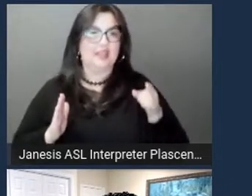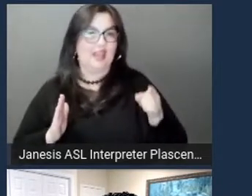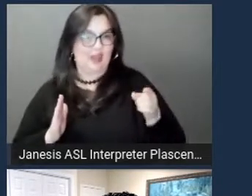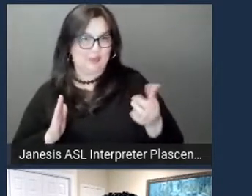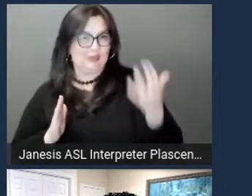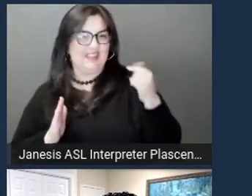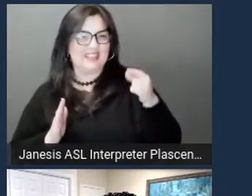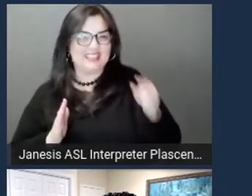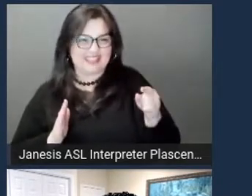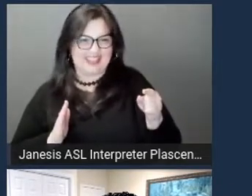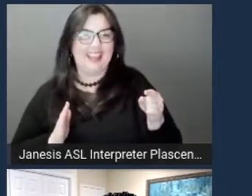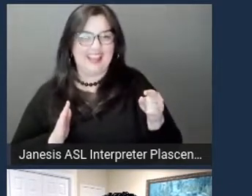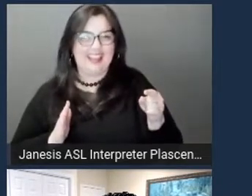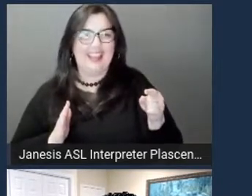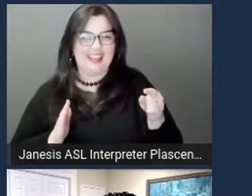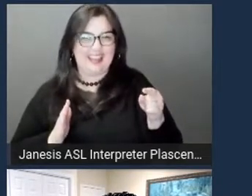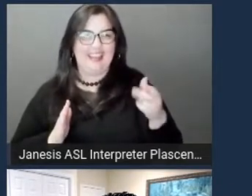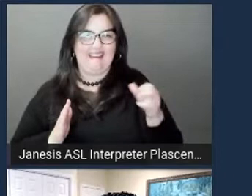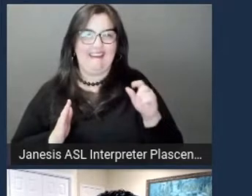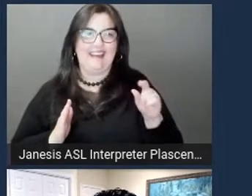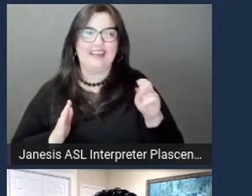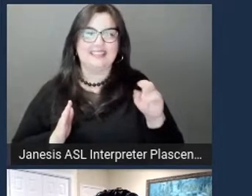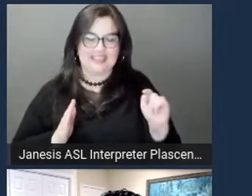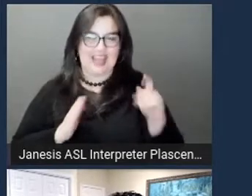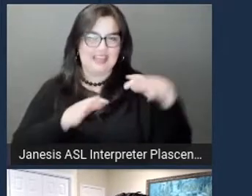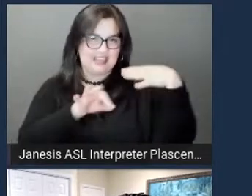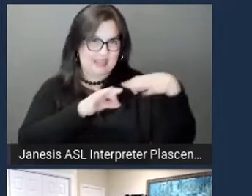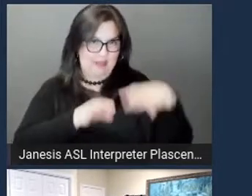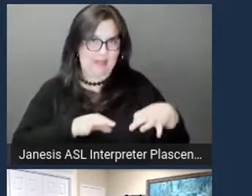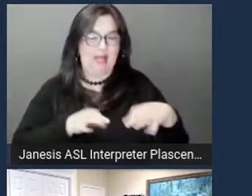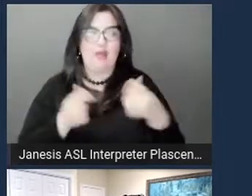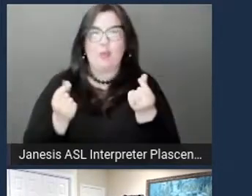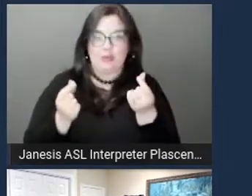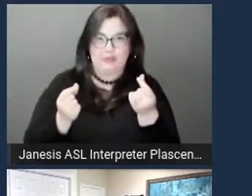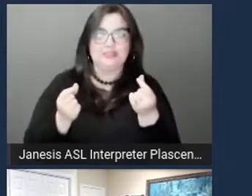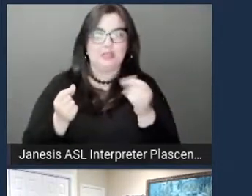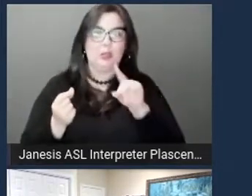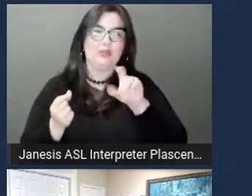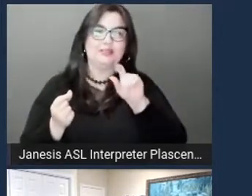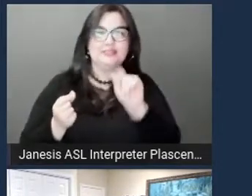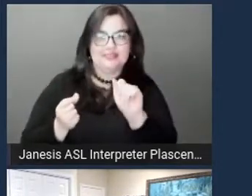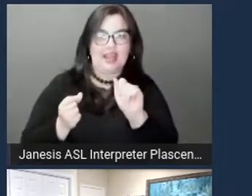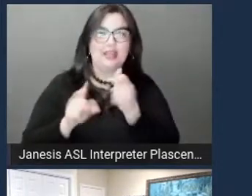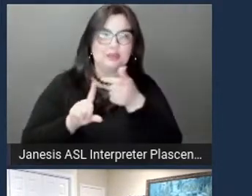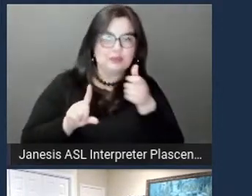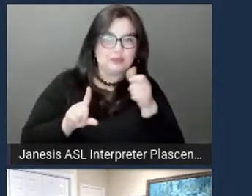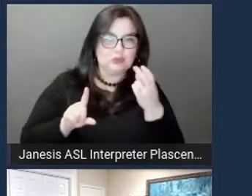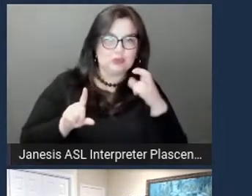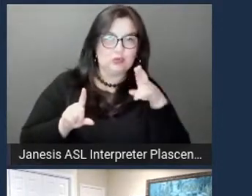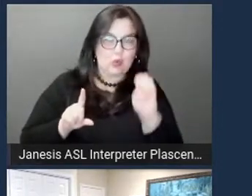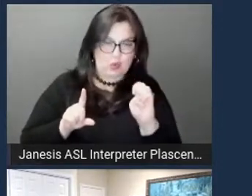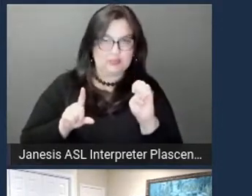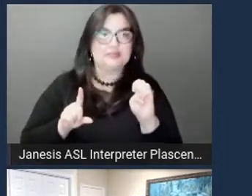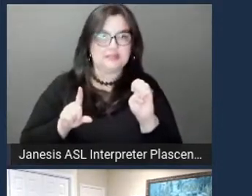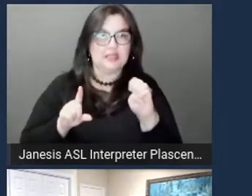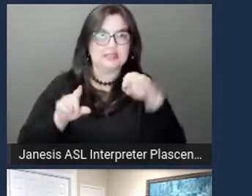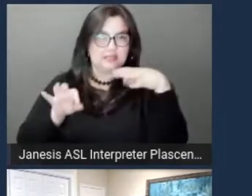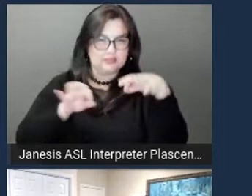So, we configured the data sources, So, the first and foremost is configuring the data sources.